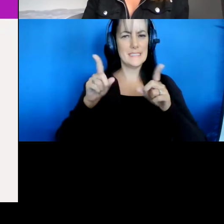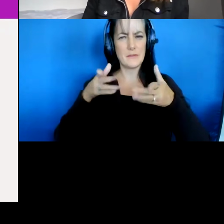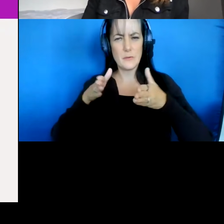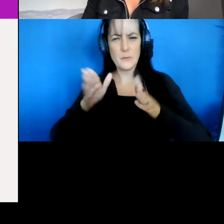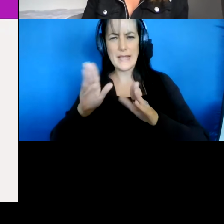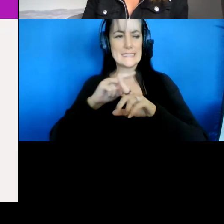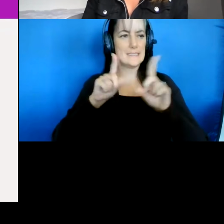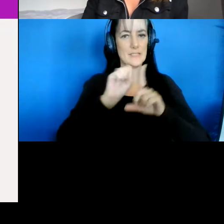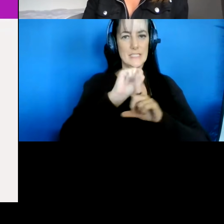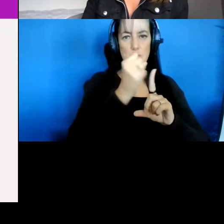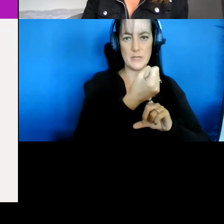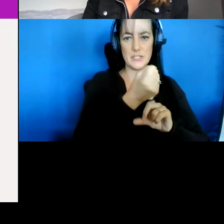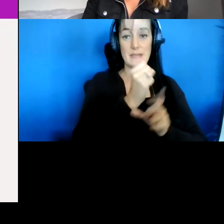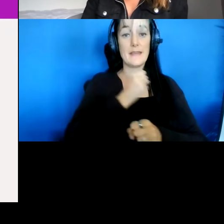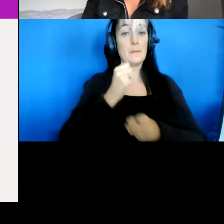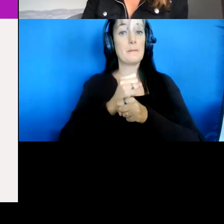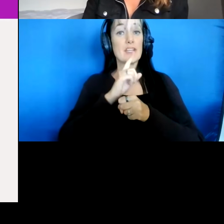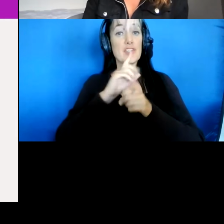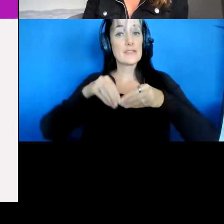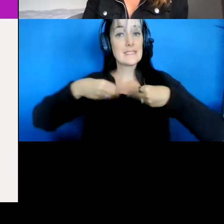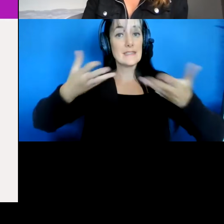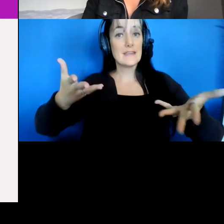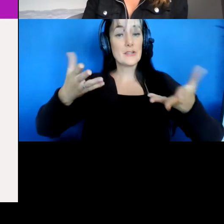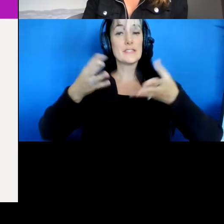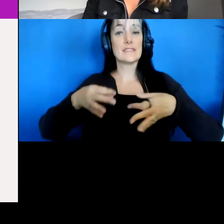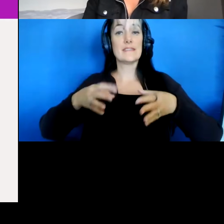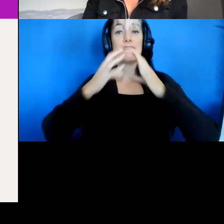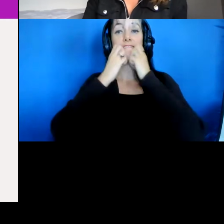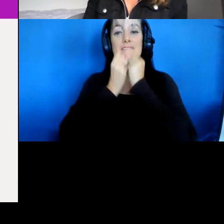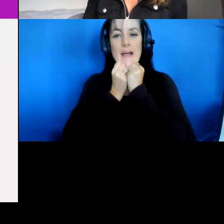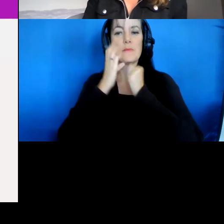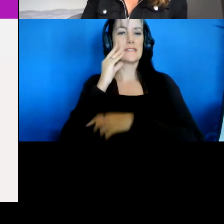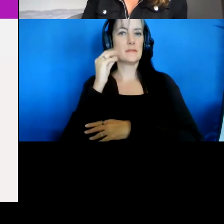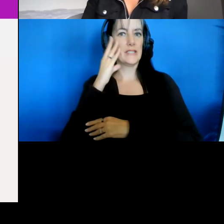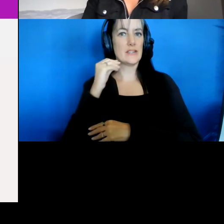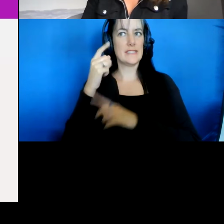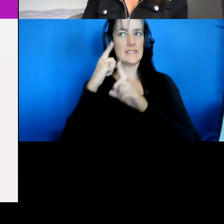a valuable experience to people regardless of their circumstances. So, think about keyboard